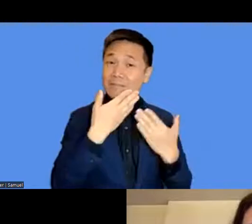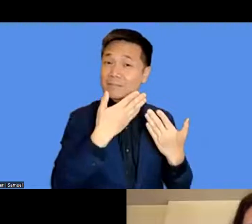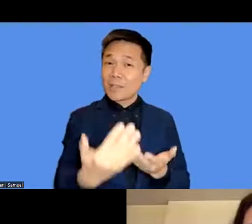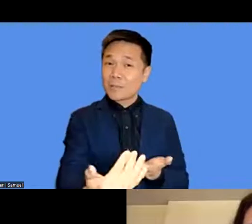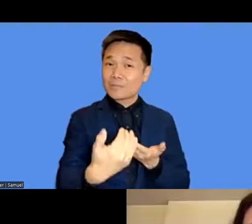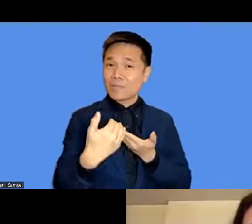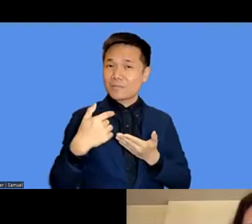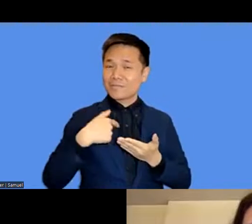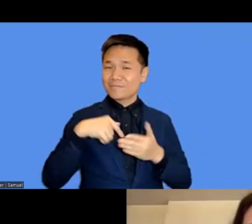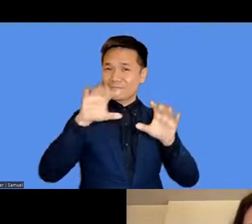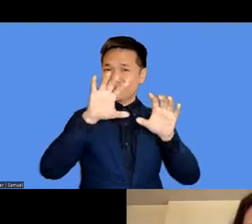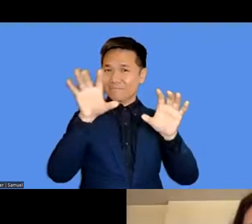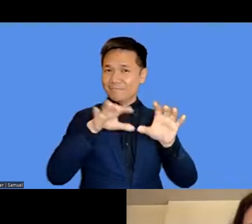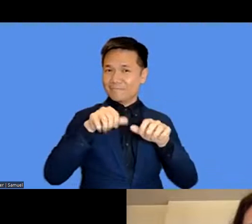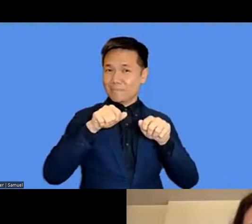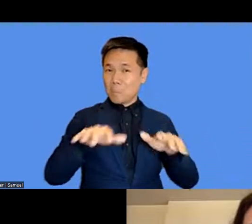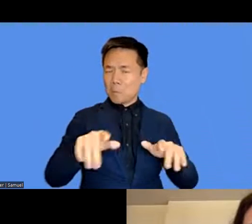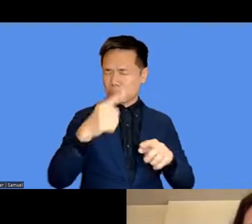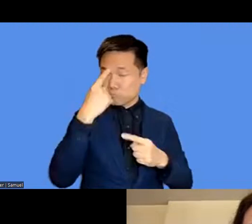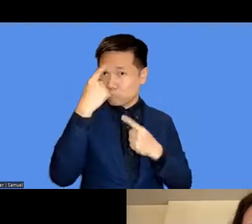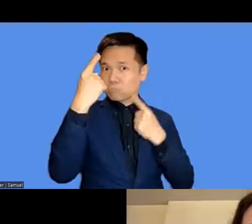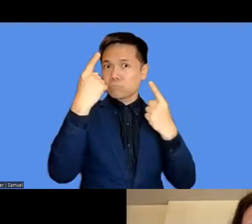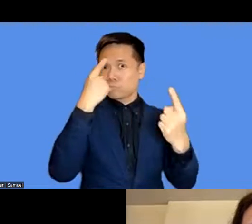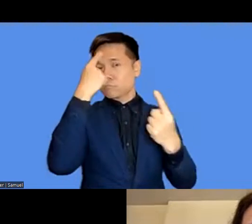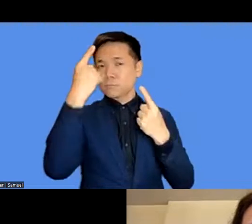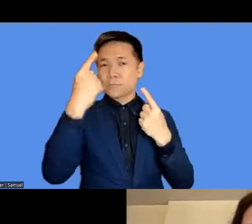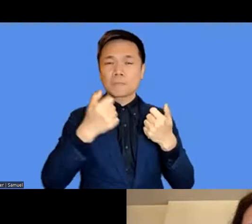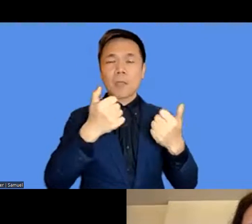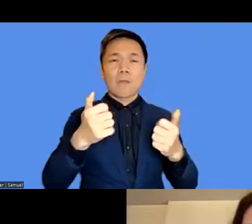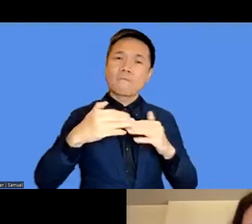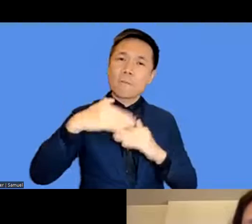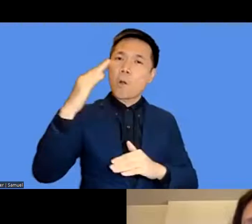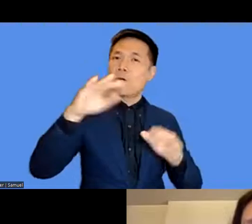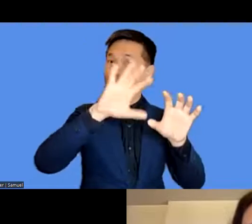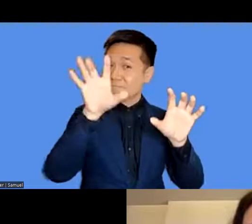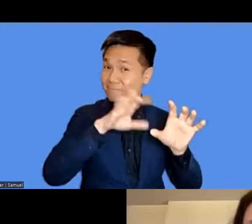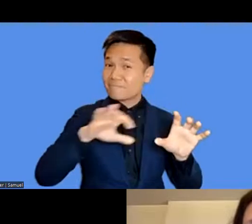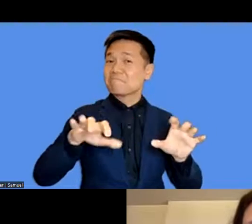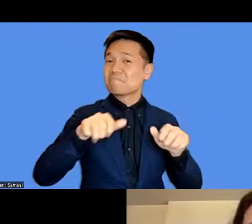I think there are a lot of good ideas were raised for additional webinars to address